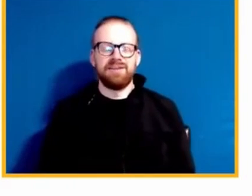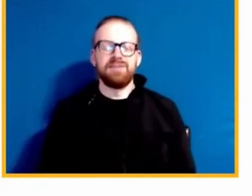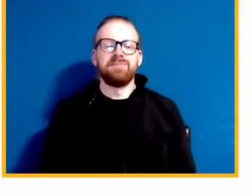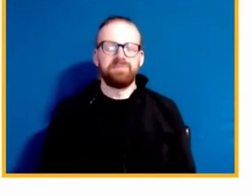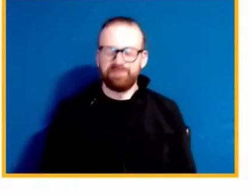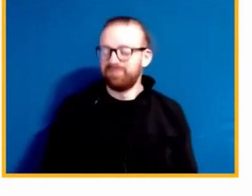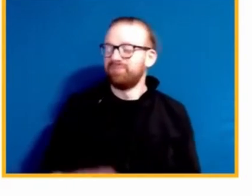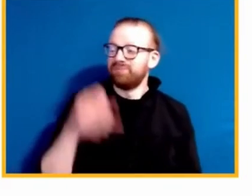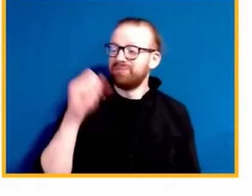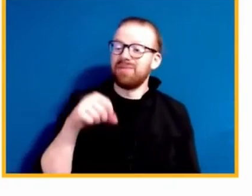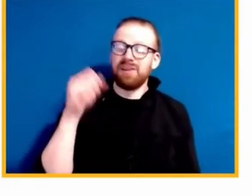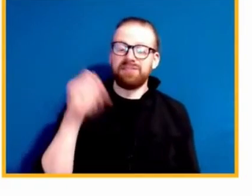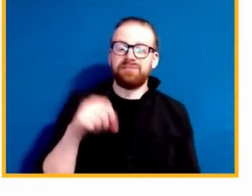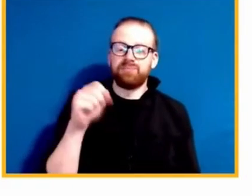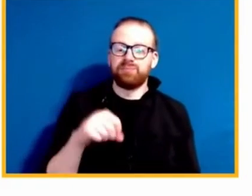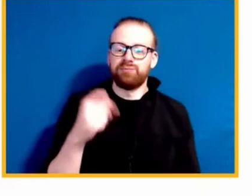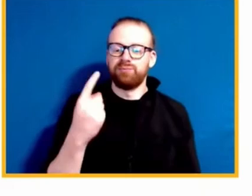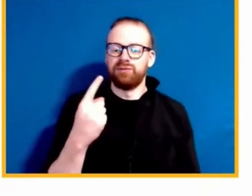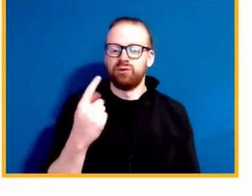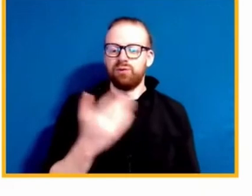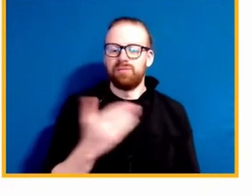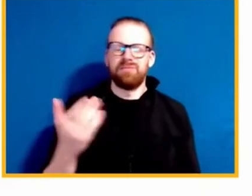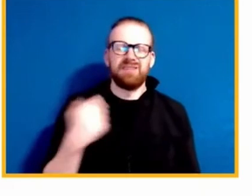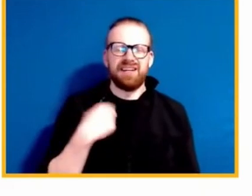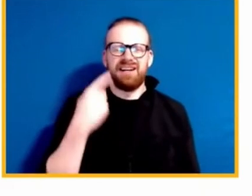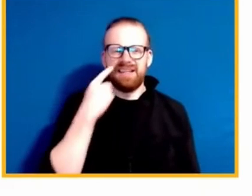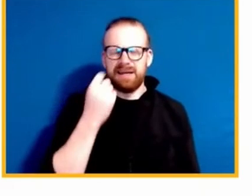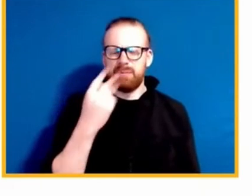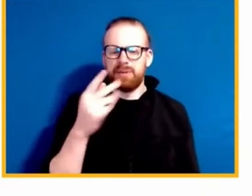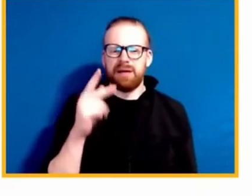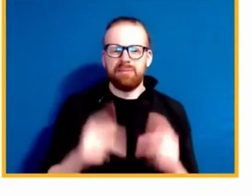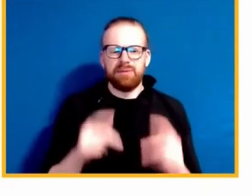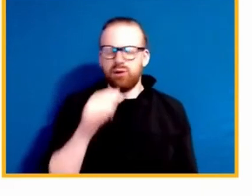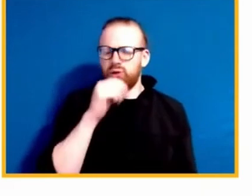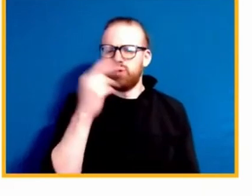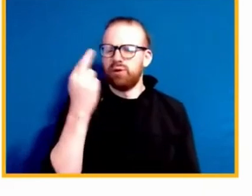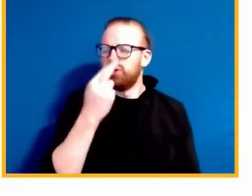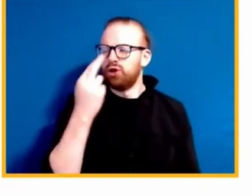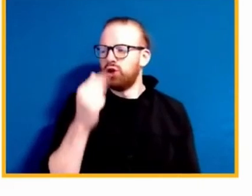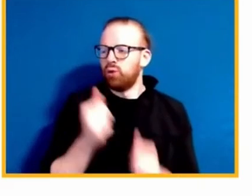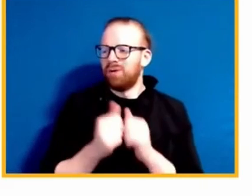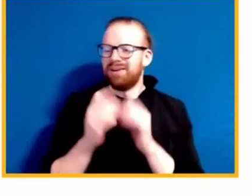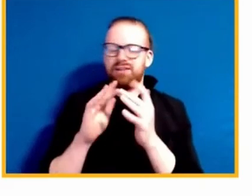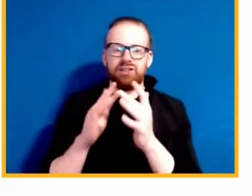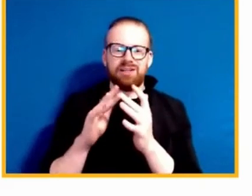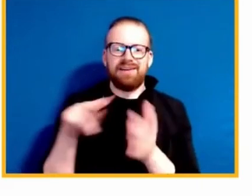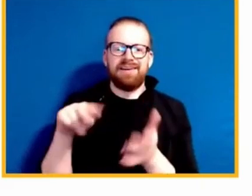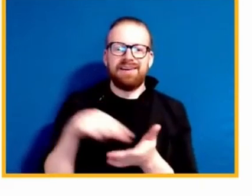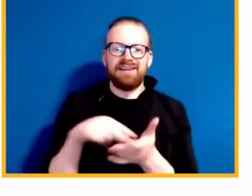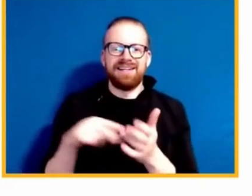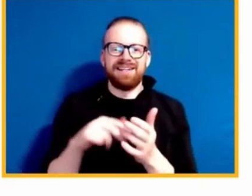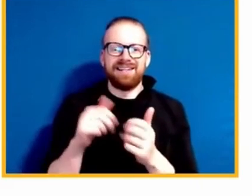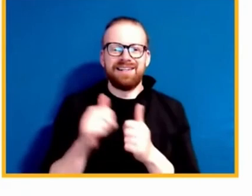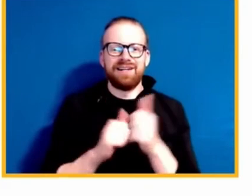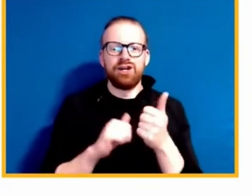[Zeke] Absolutely, and you know one thing that I think a lot of people aren't realizing especially with these online dance competitions is there's so much